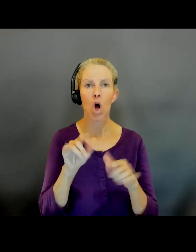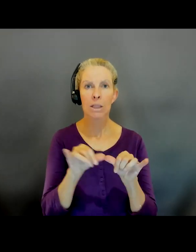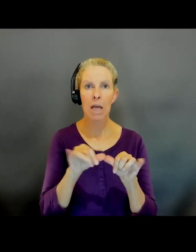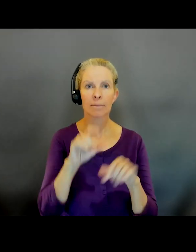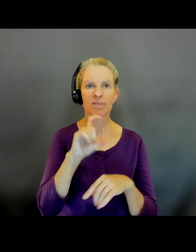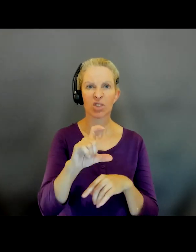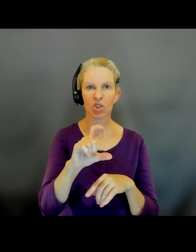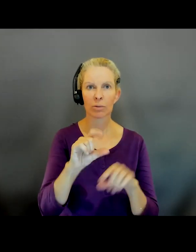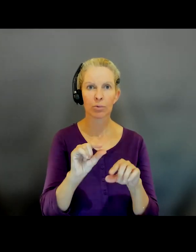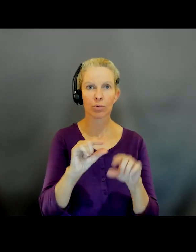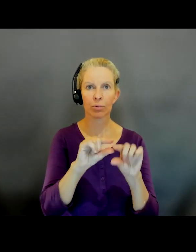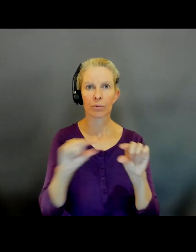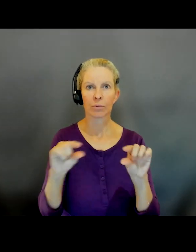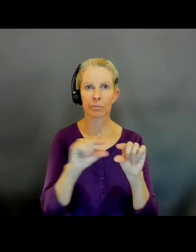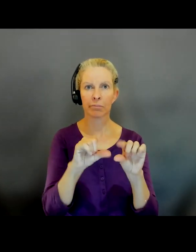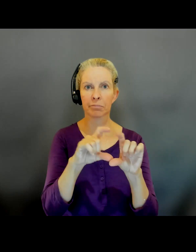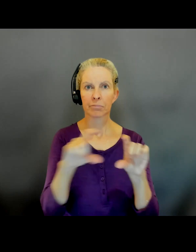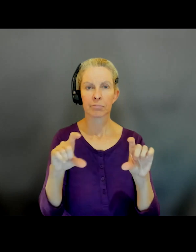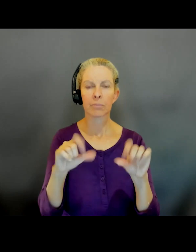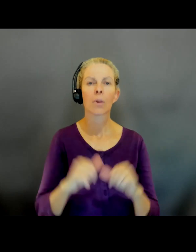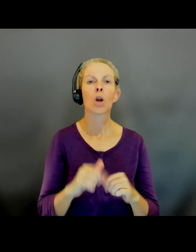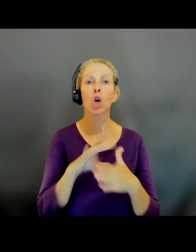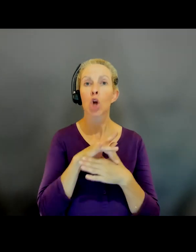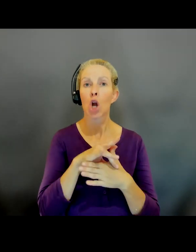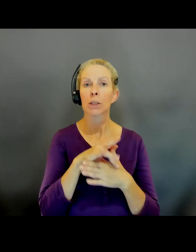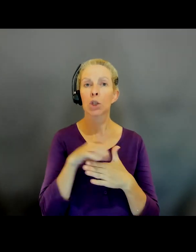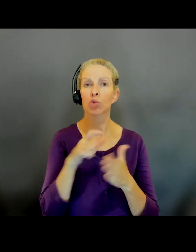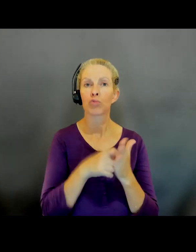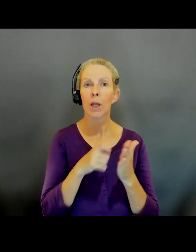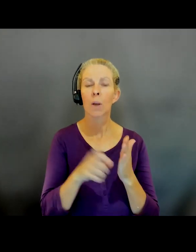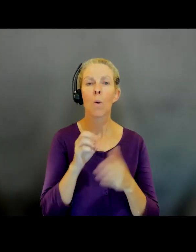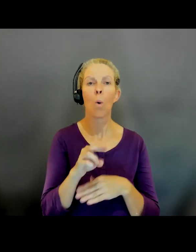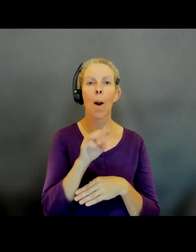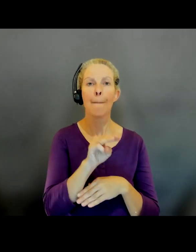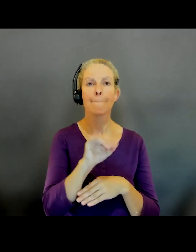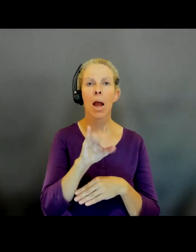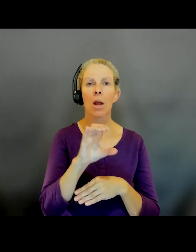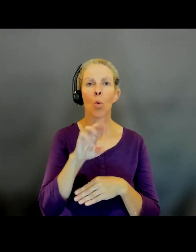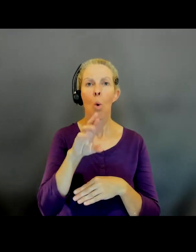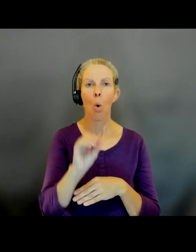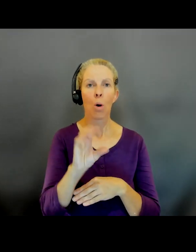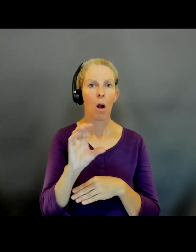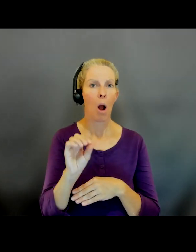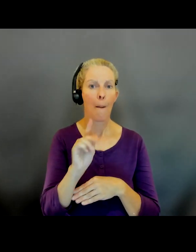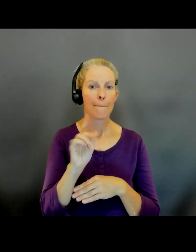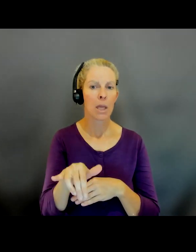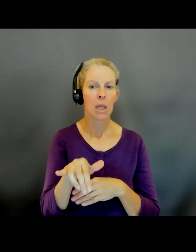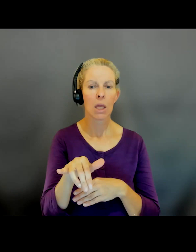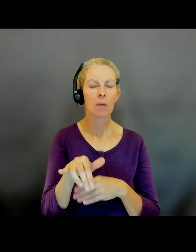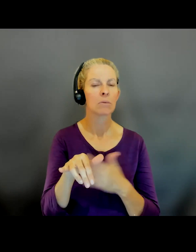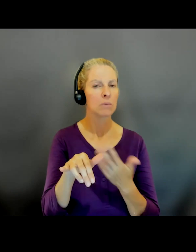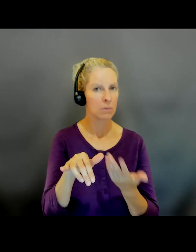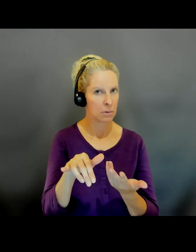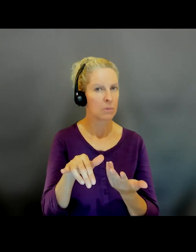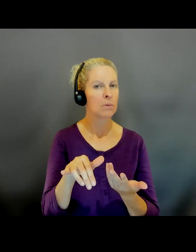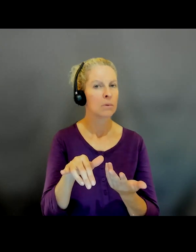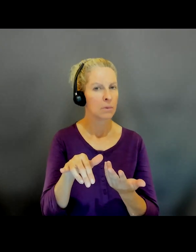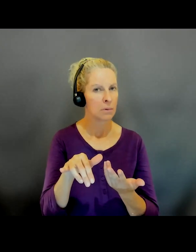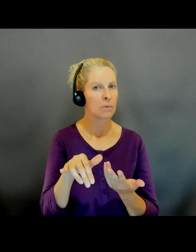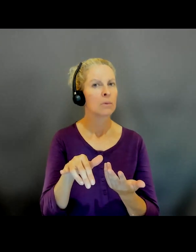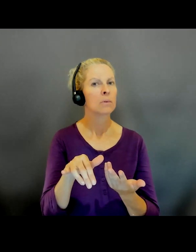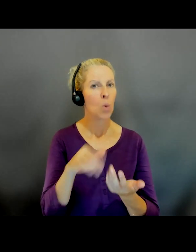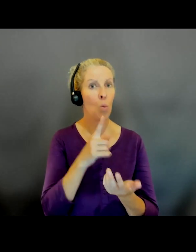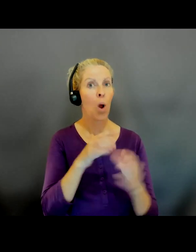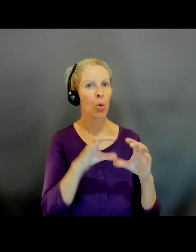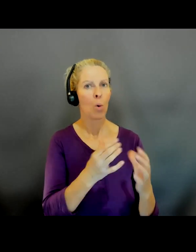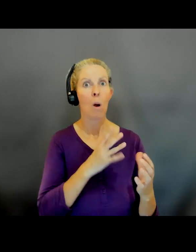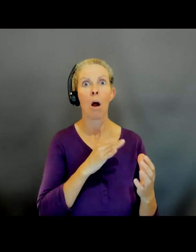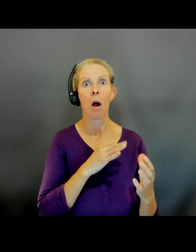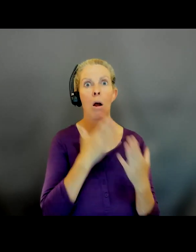written, short content, micro copy, anything like that. It can have a different impact on people